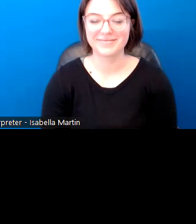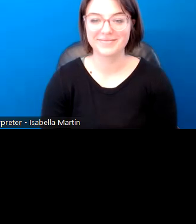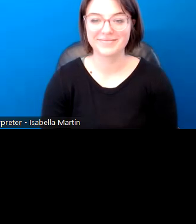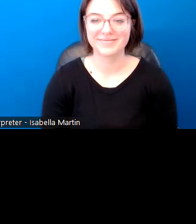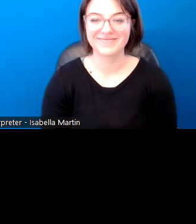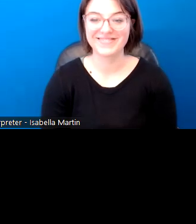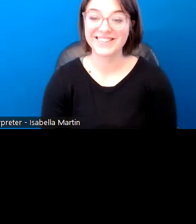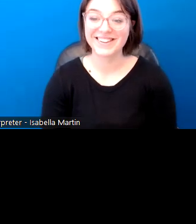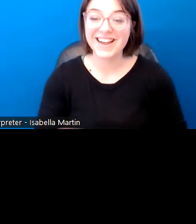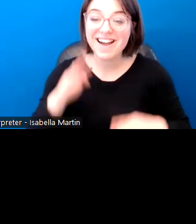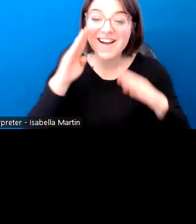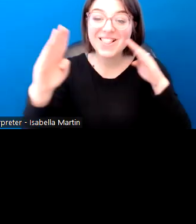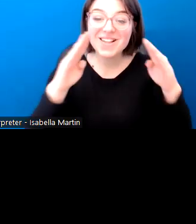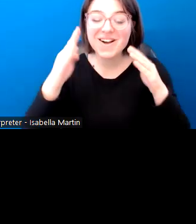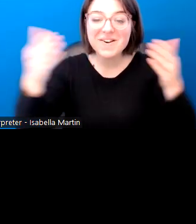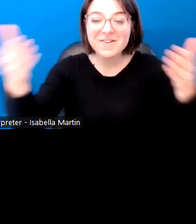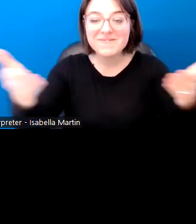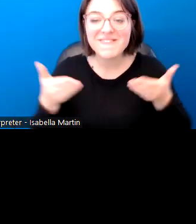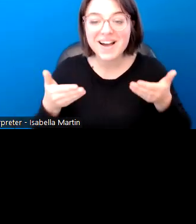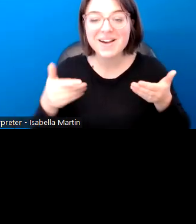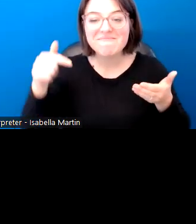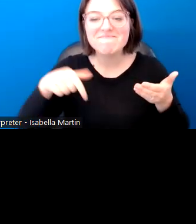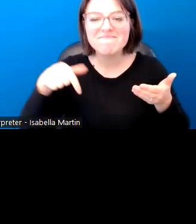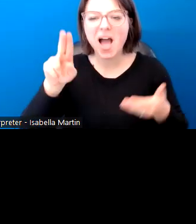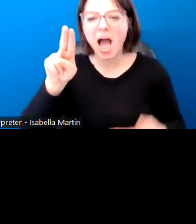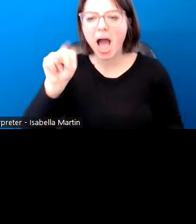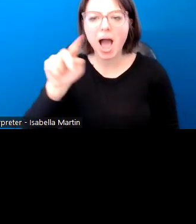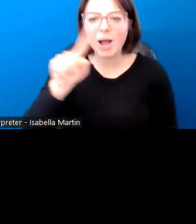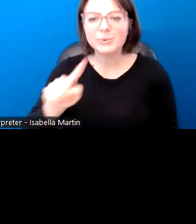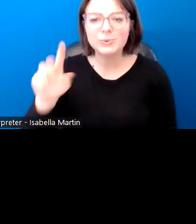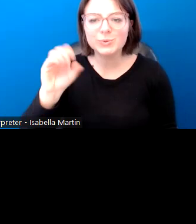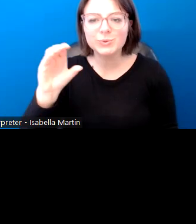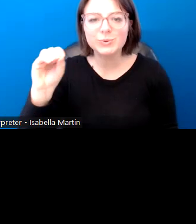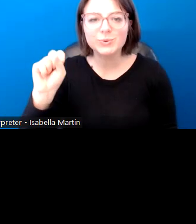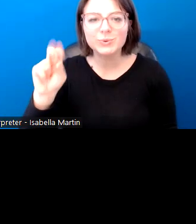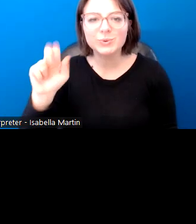Shellie: Hello and welcome to UnZOOsual Careers where we explore the variety of careers